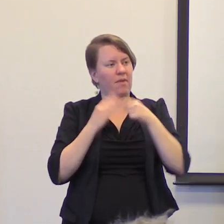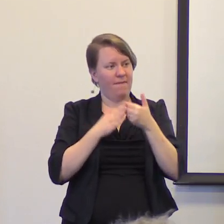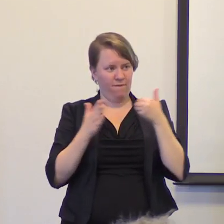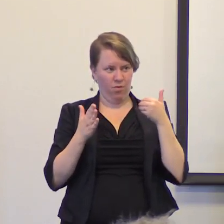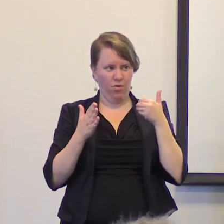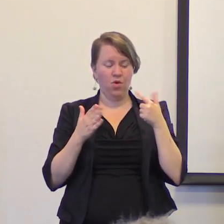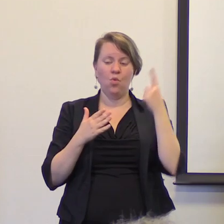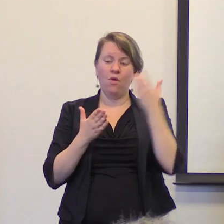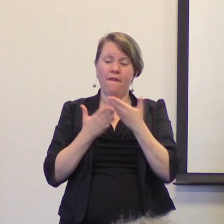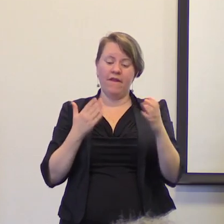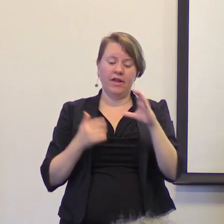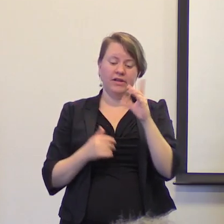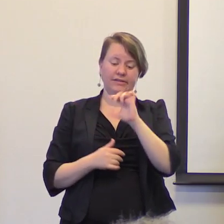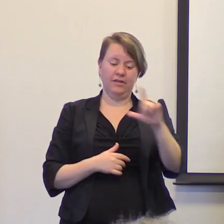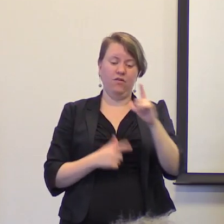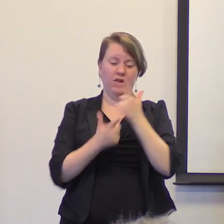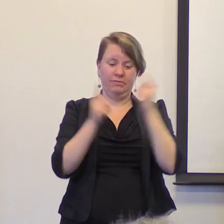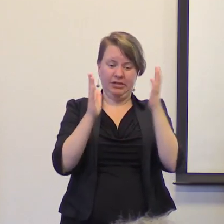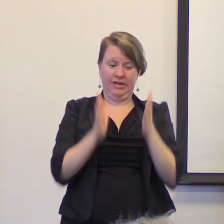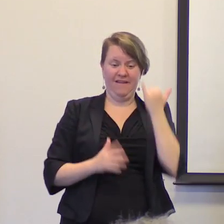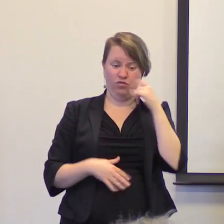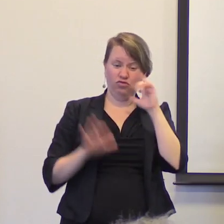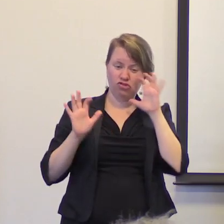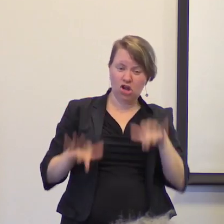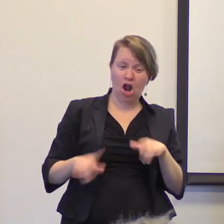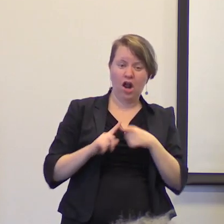One thing that civil libertarians say ... If you were shocked by any of the pictures of